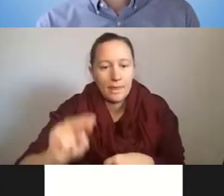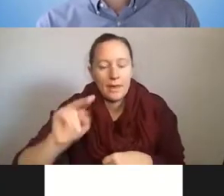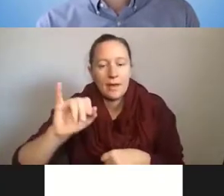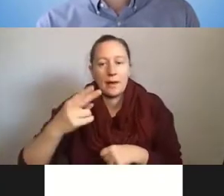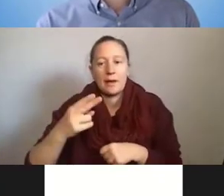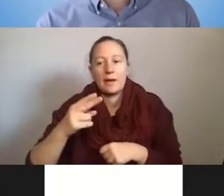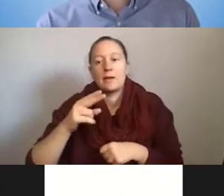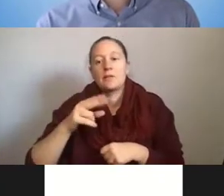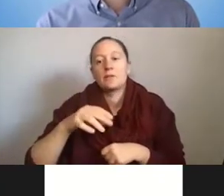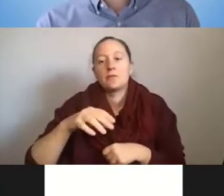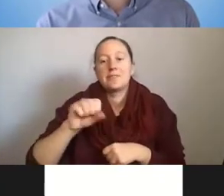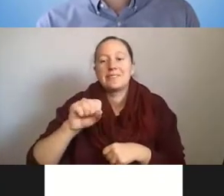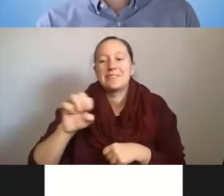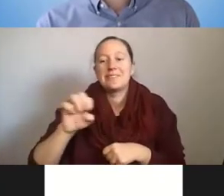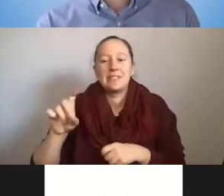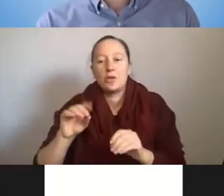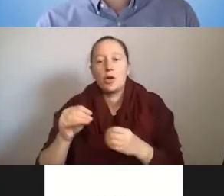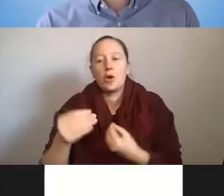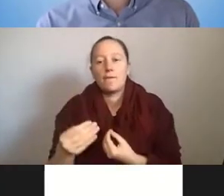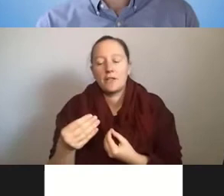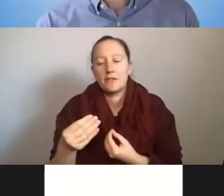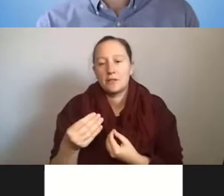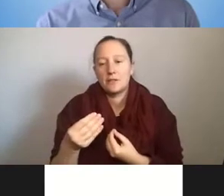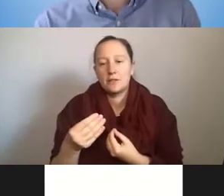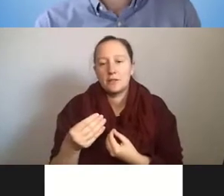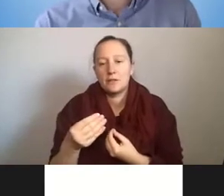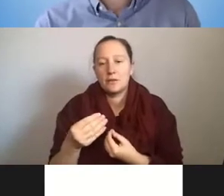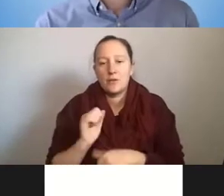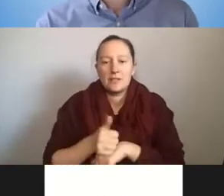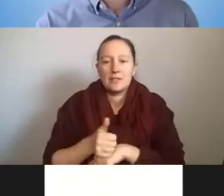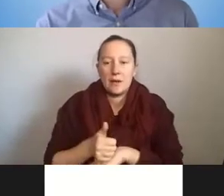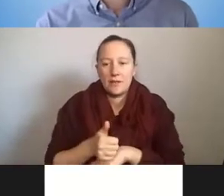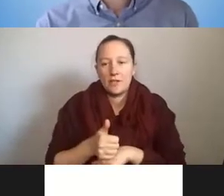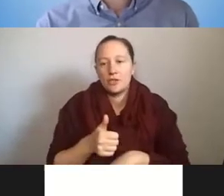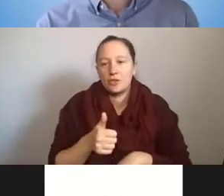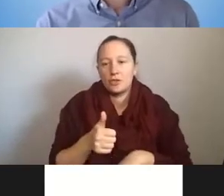was established just a few years ago,